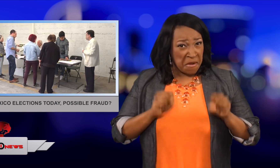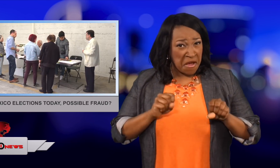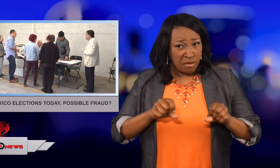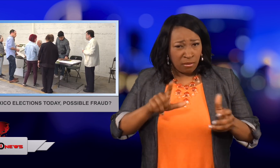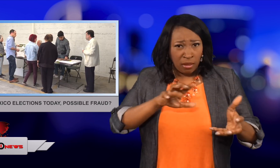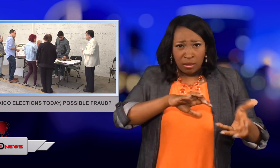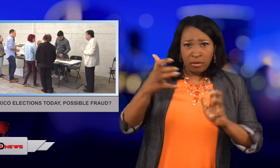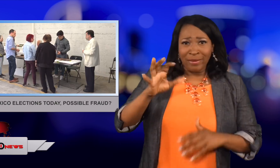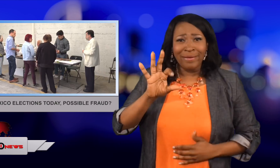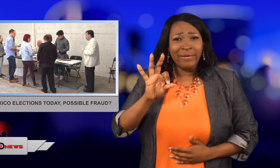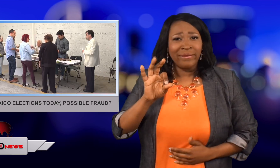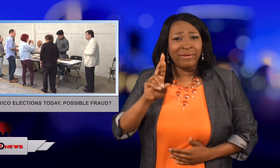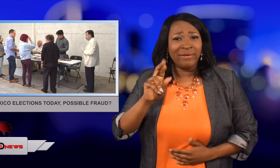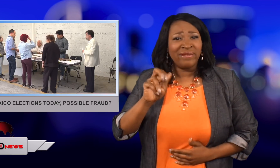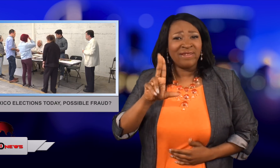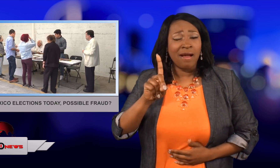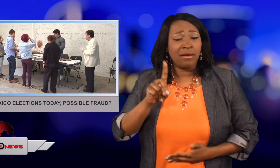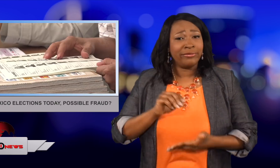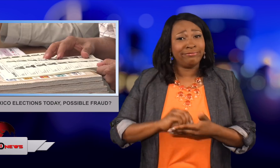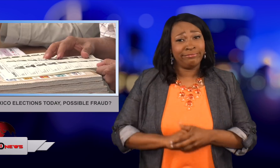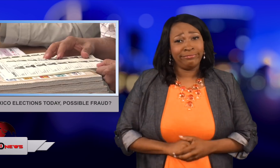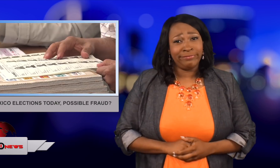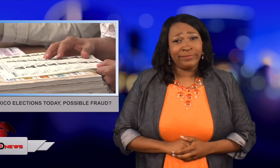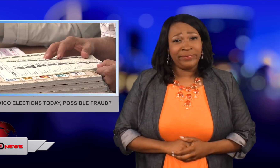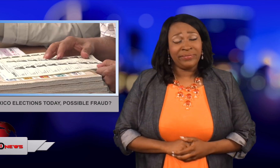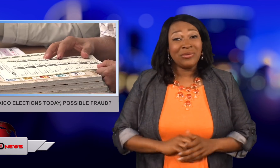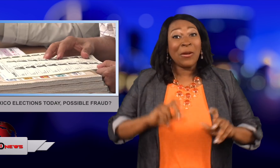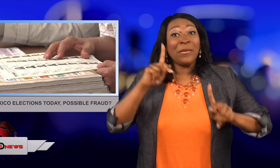the world are there watching out for any possible fraud.